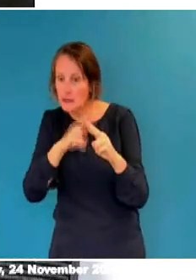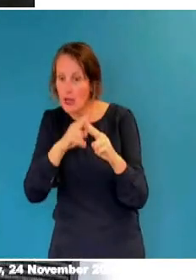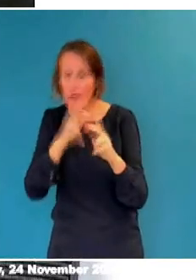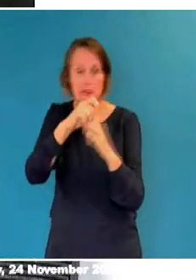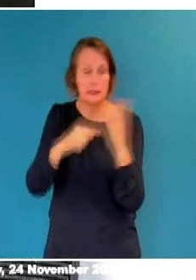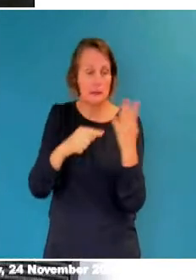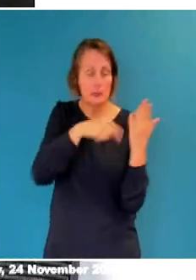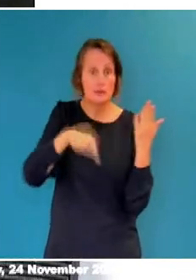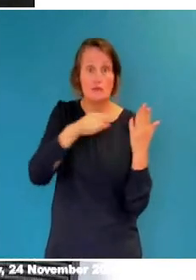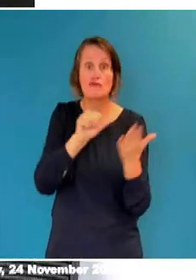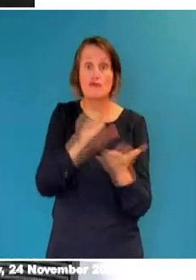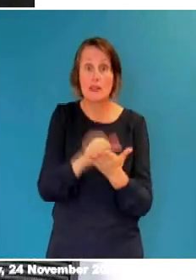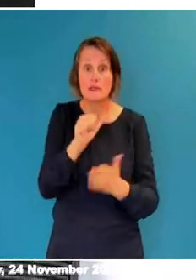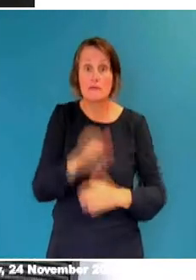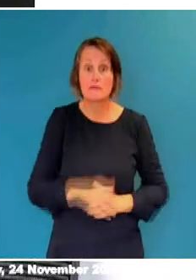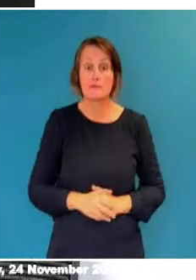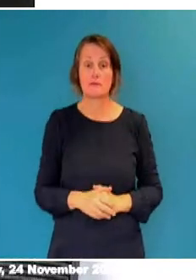That's correct, isn't it? MR CAWOOD: That is correct.